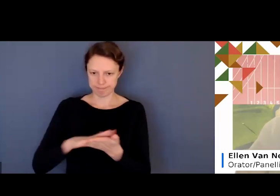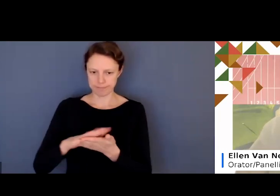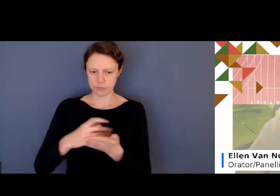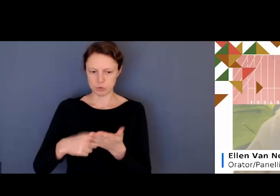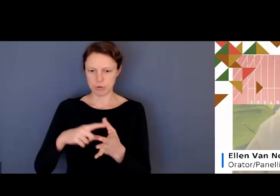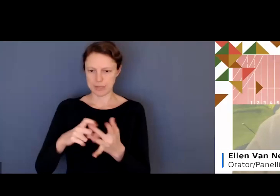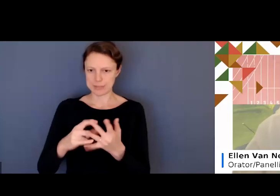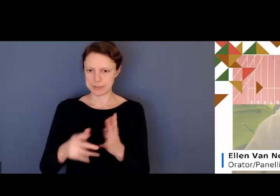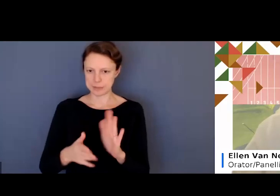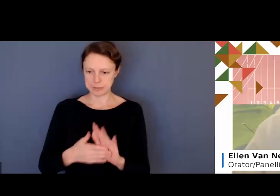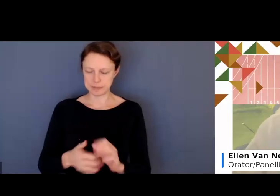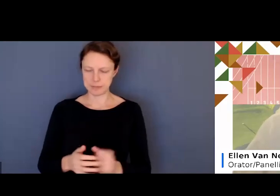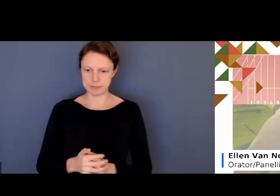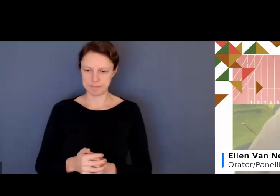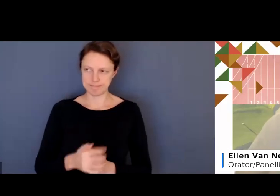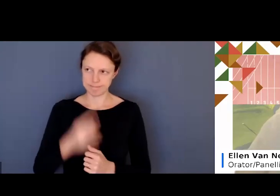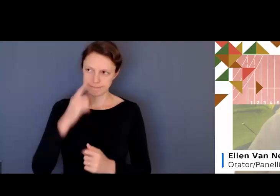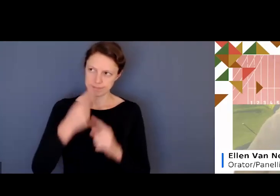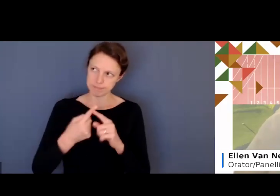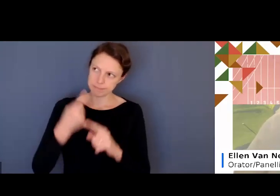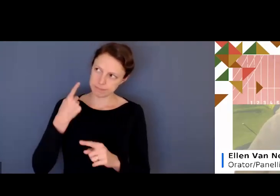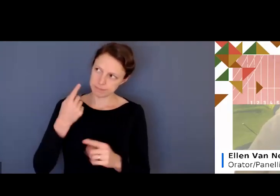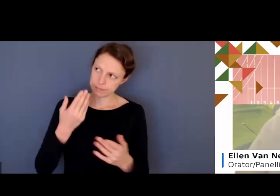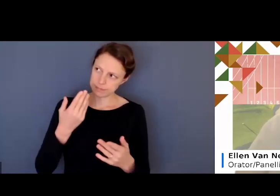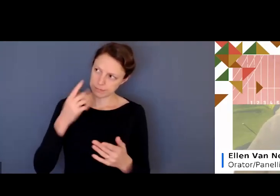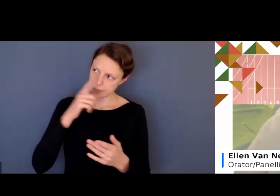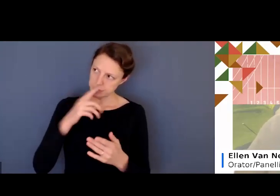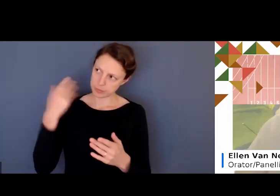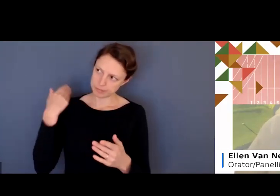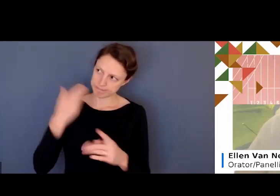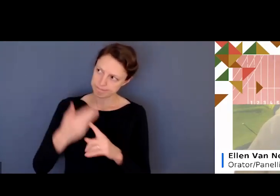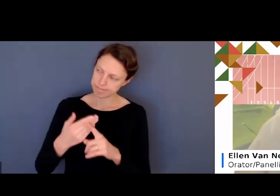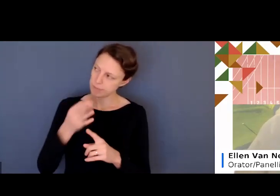The Ancestors. What is the way forward from here?